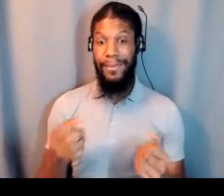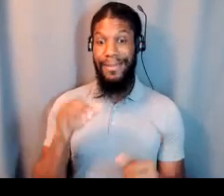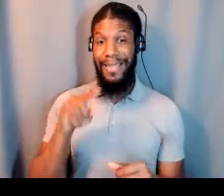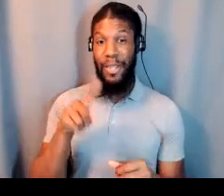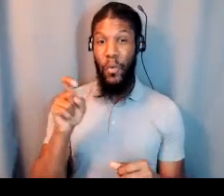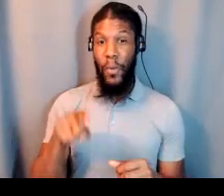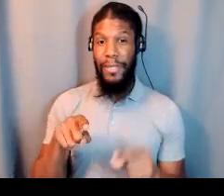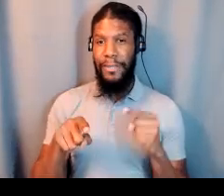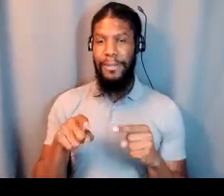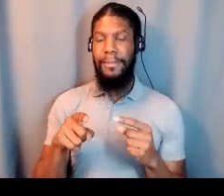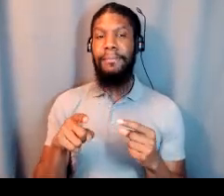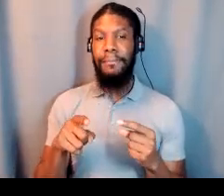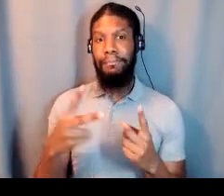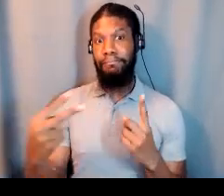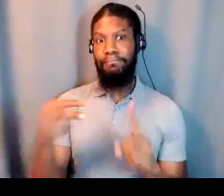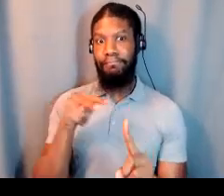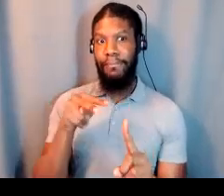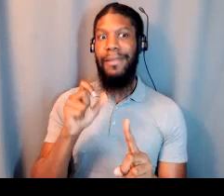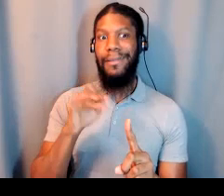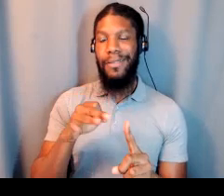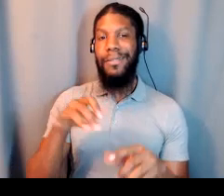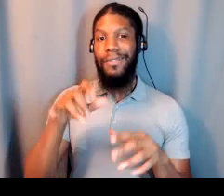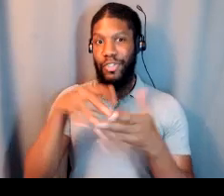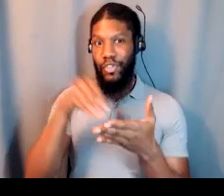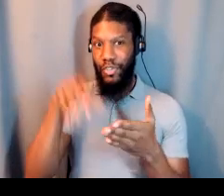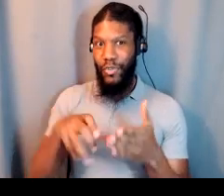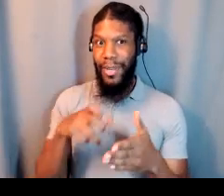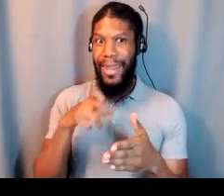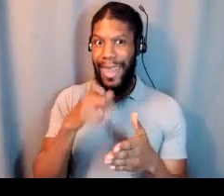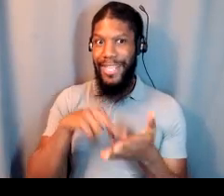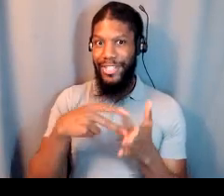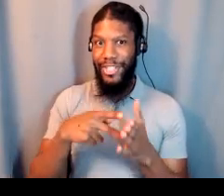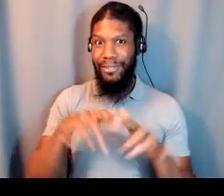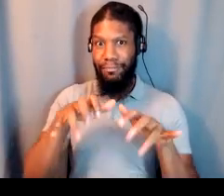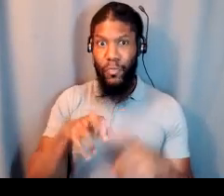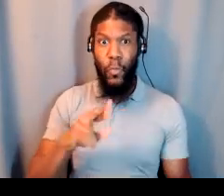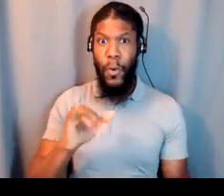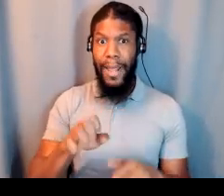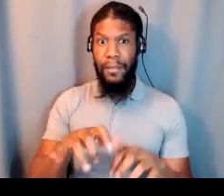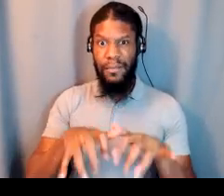as if the student is doing it unintentionally, which maybe I hope is the case. I know many students kind of stumbled into conversations about race,